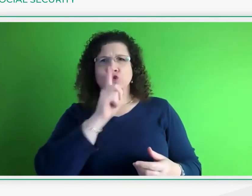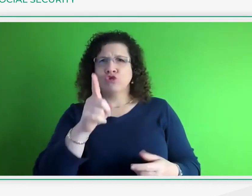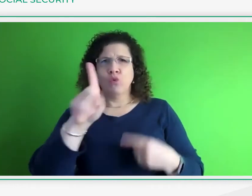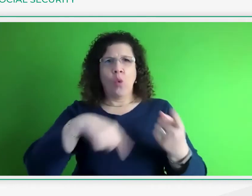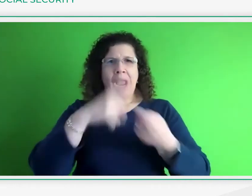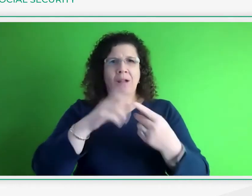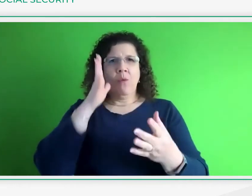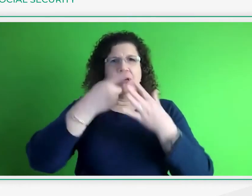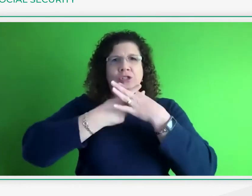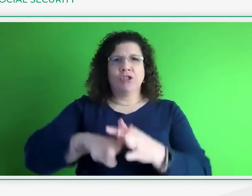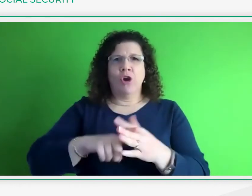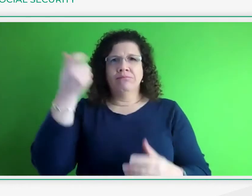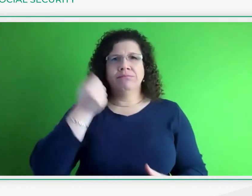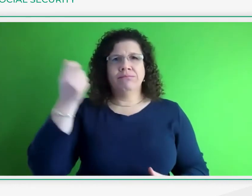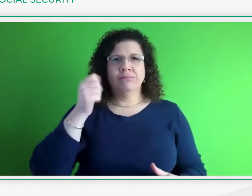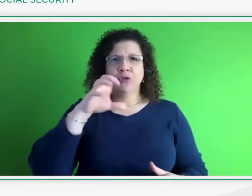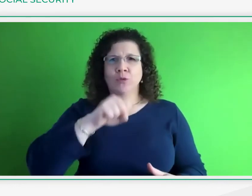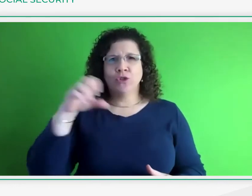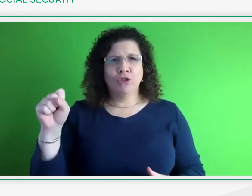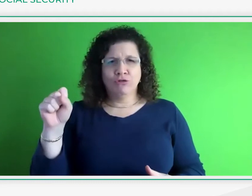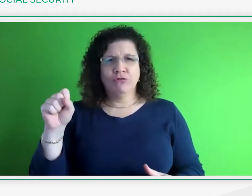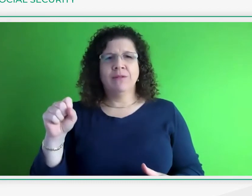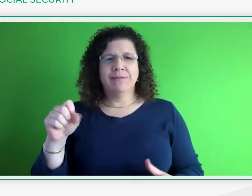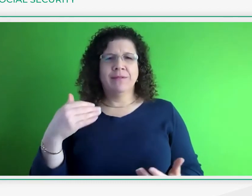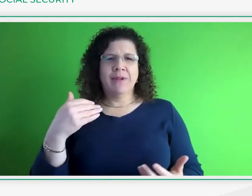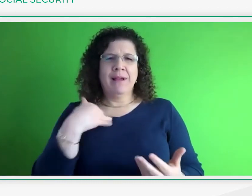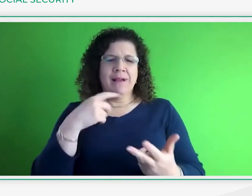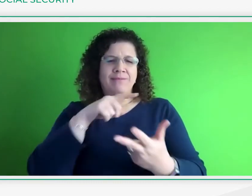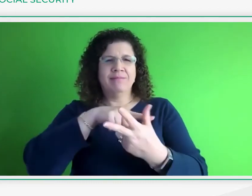So if you're not sure of when you would start or want to start receiving Social Security